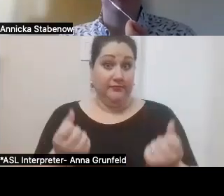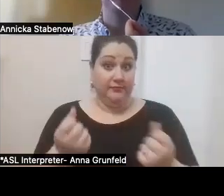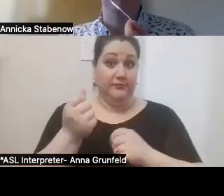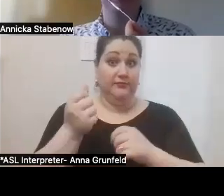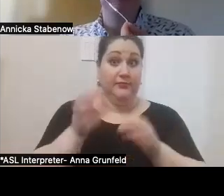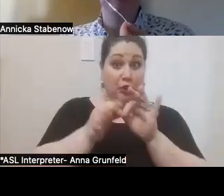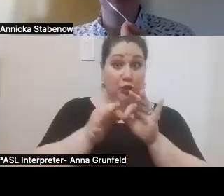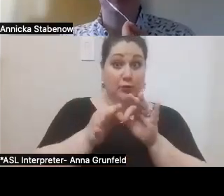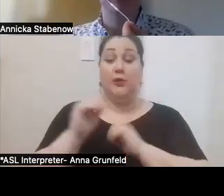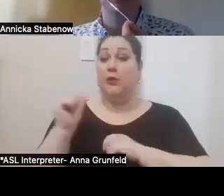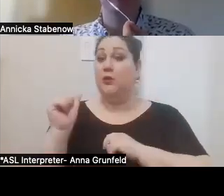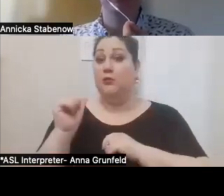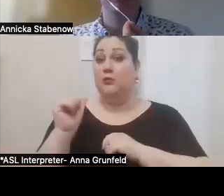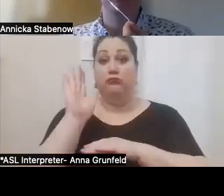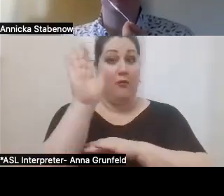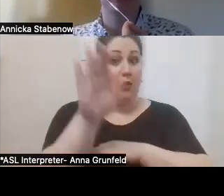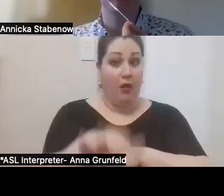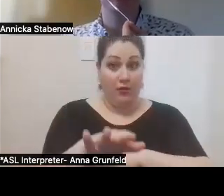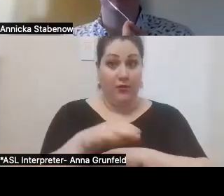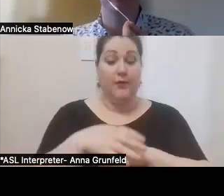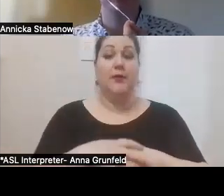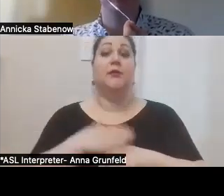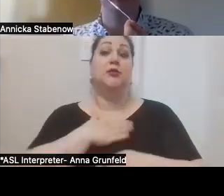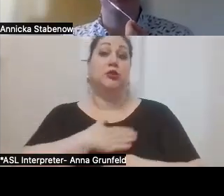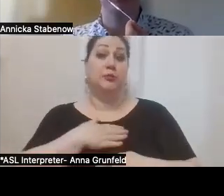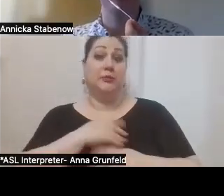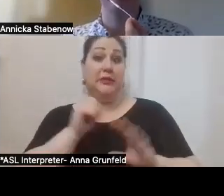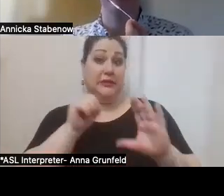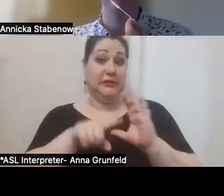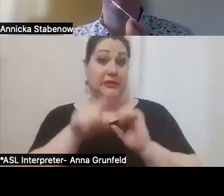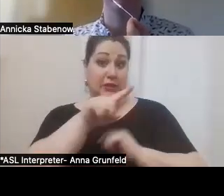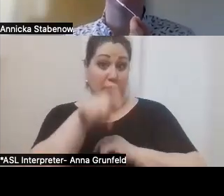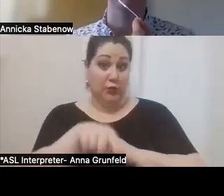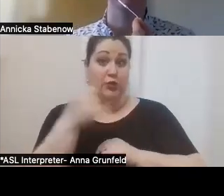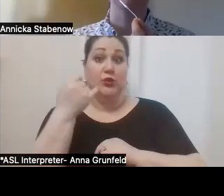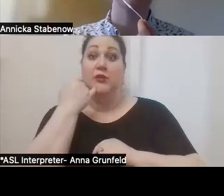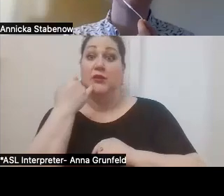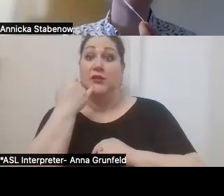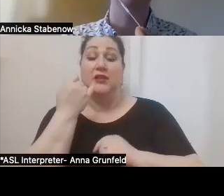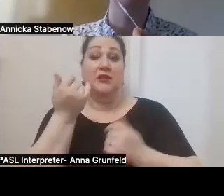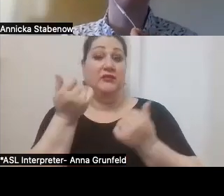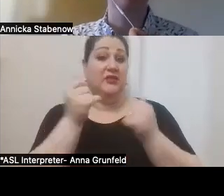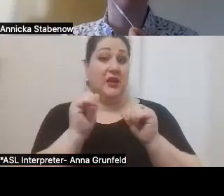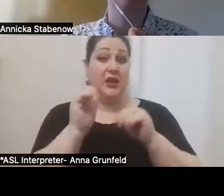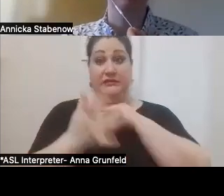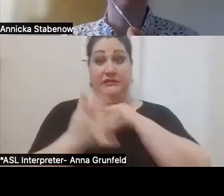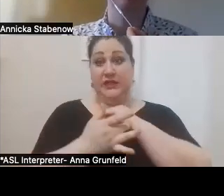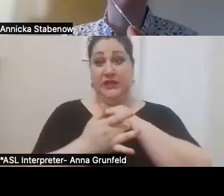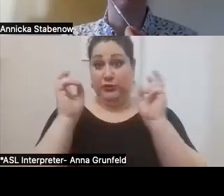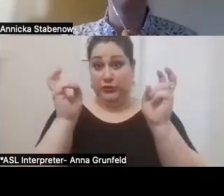Please submit a question via the Q&A feature if you are experiencing any technical difficulties. Next slide.